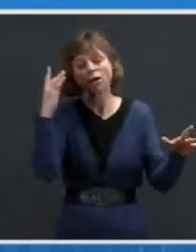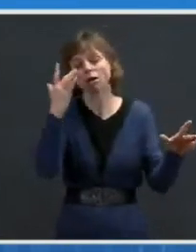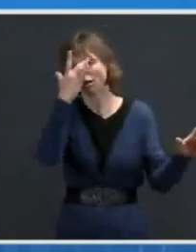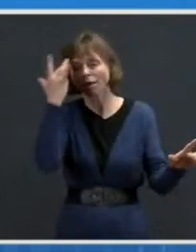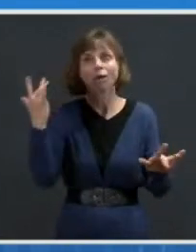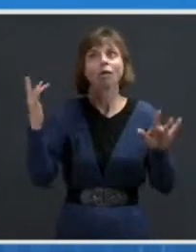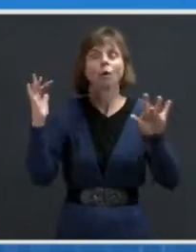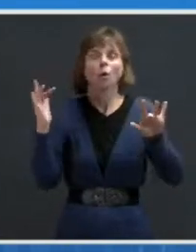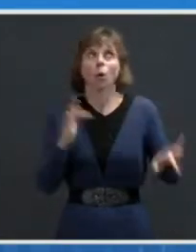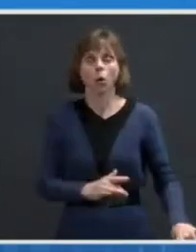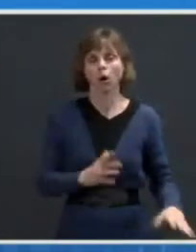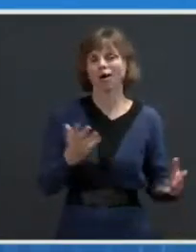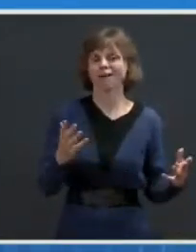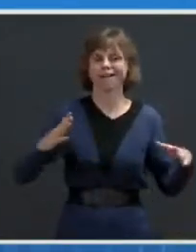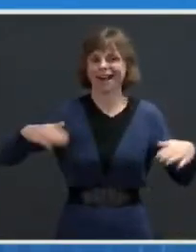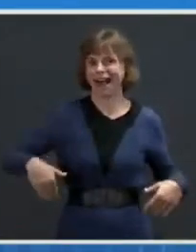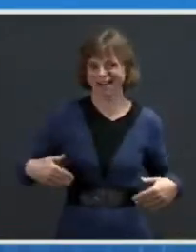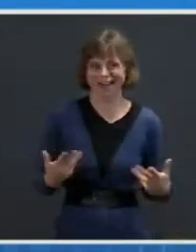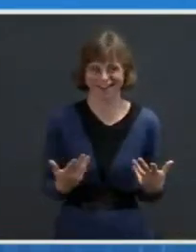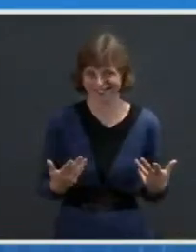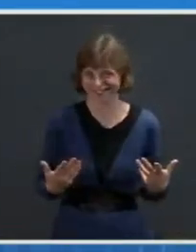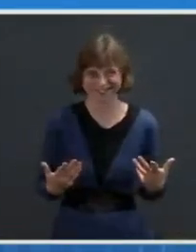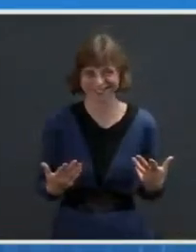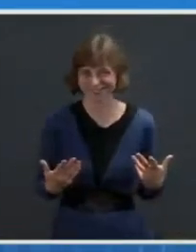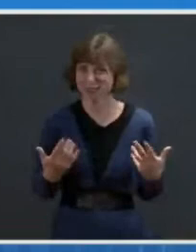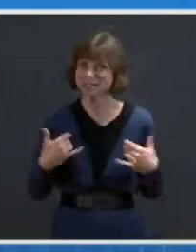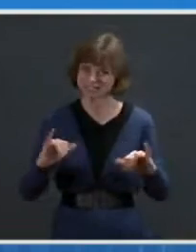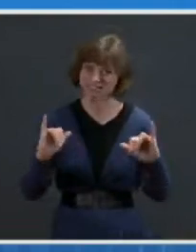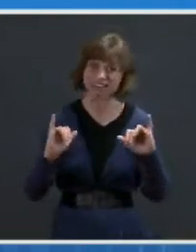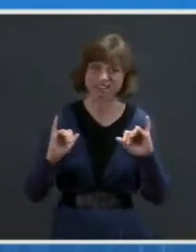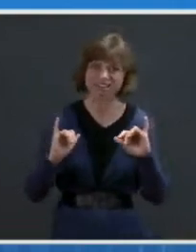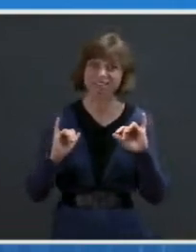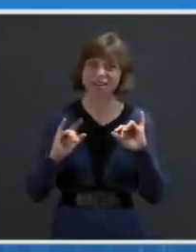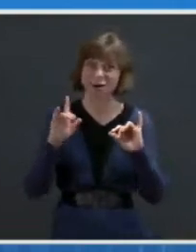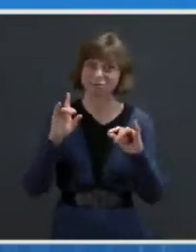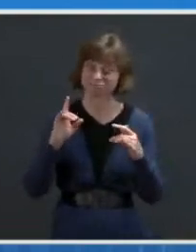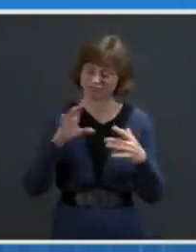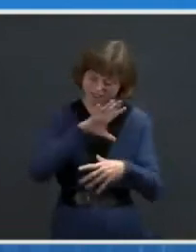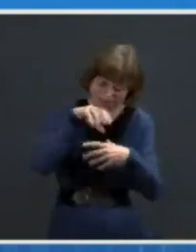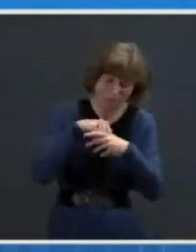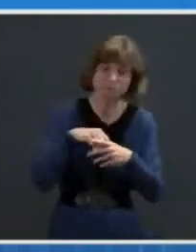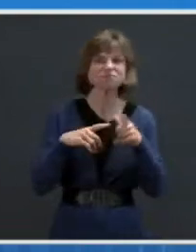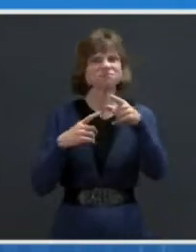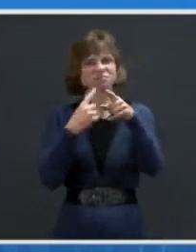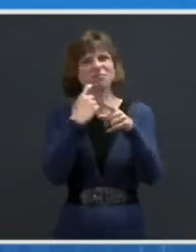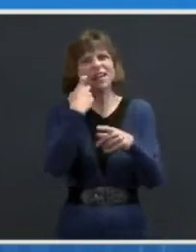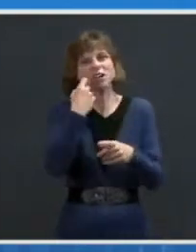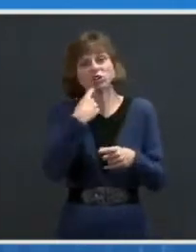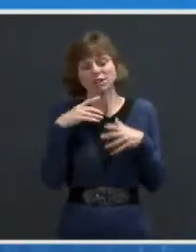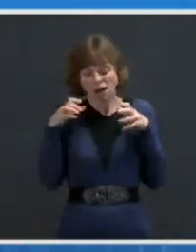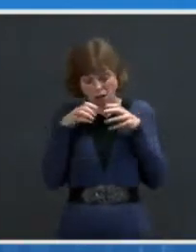NOT IN THAT PLACE RIGHT NOW. WE MAY HAVE GUIDANCE AT THE INDIVIDUAL LEVEL AS DR. FAUCI SUGGESTED, WE NEED TO WATCH THE FACT THAT WE ARE NOT OUT OF THE